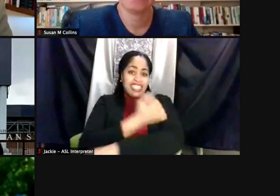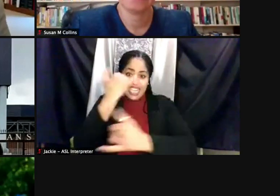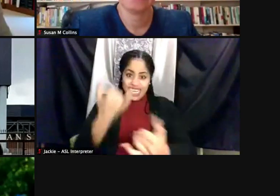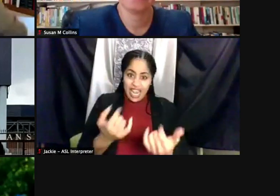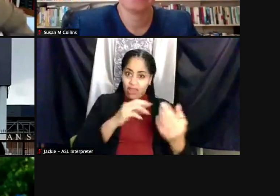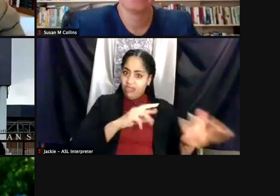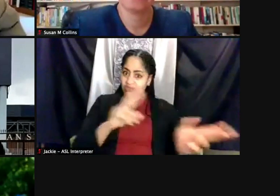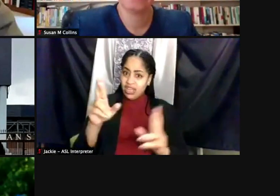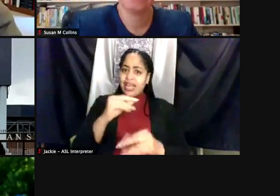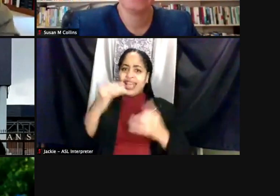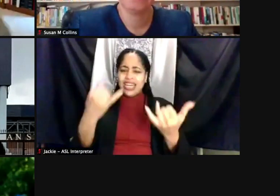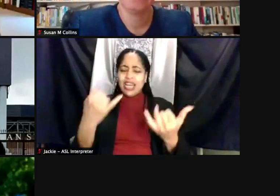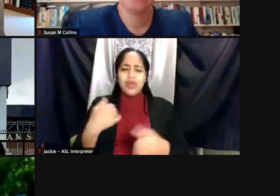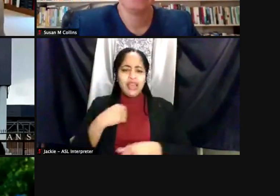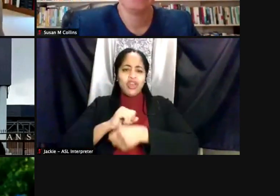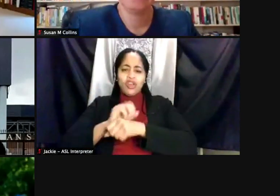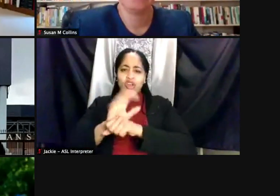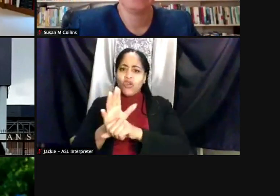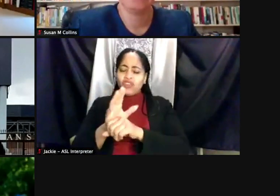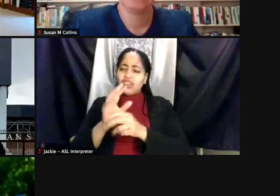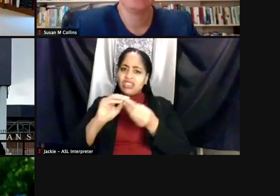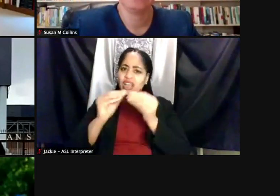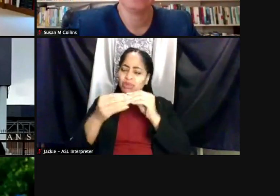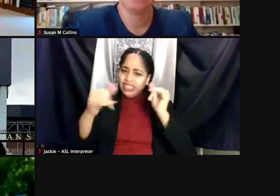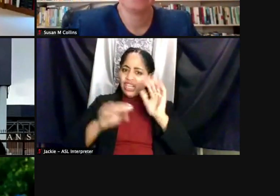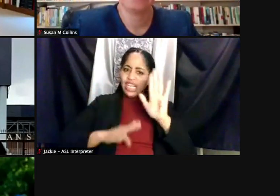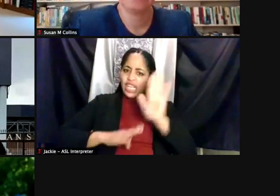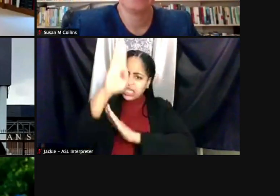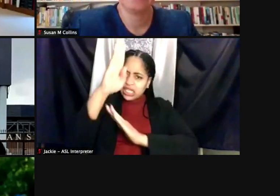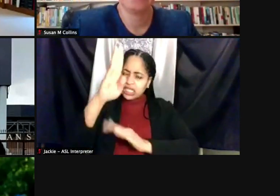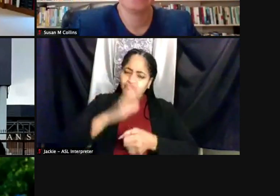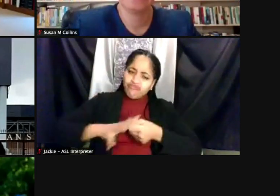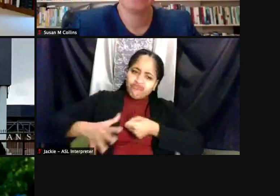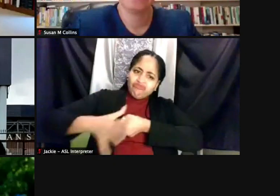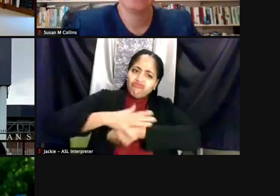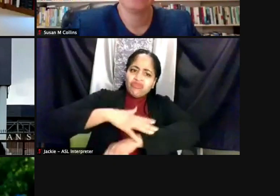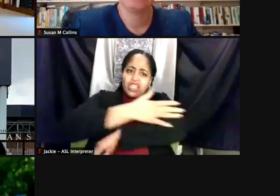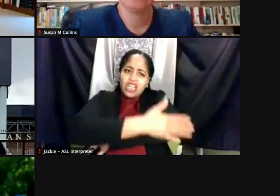COVID cases continue to surge all over the country. And for those of you following along